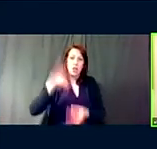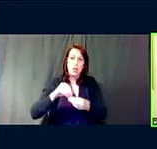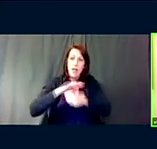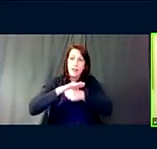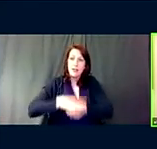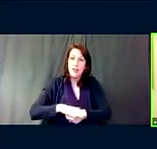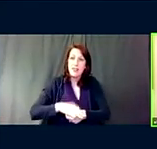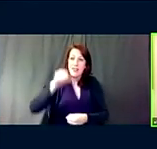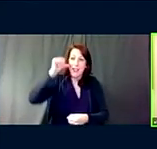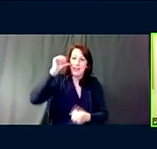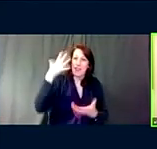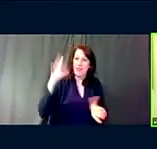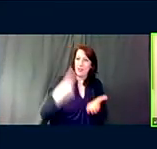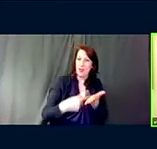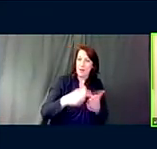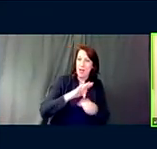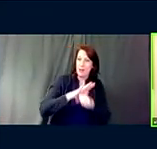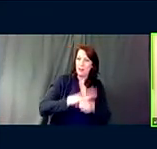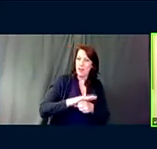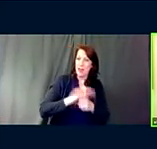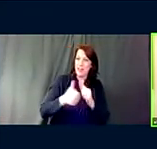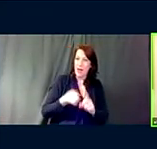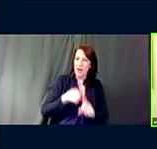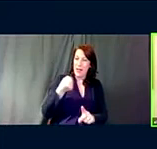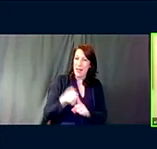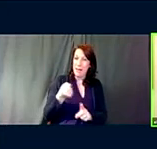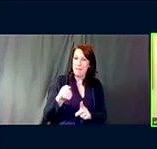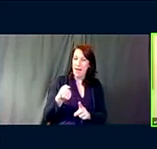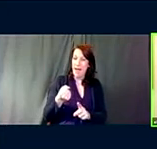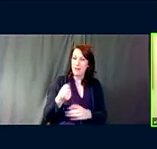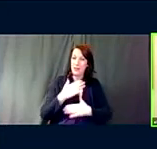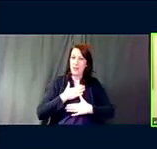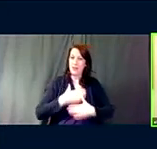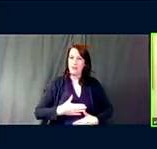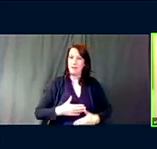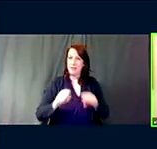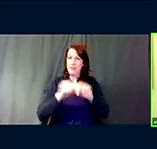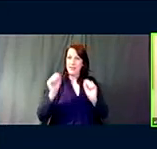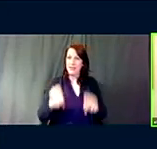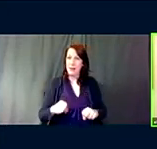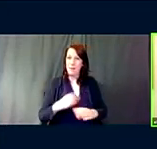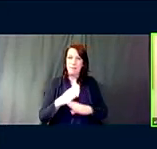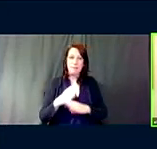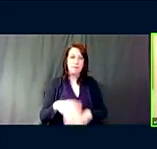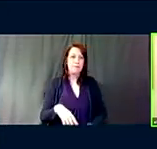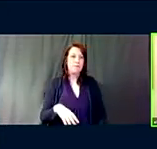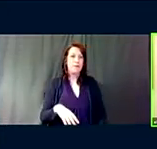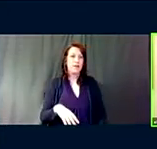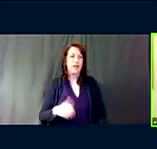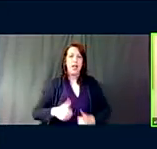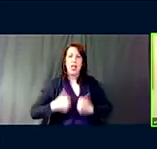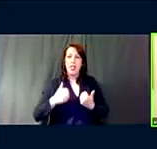ACCUMULATED STRESS, THERE WERE DISCUSSIONS EARLIER ABOUT STRESS AND HOW THAT IMPACTS ONE'S